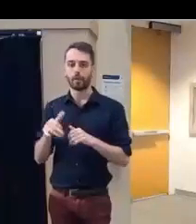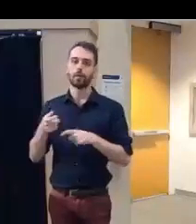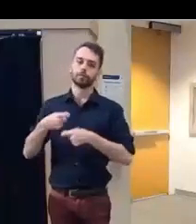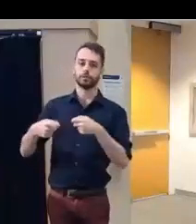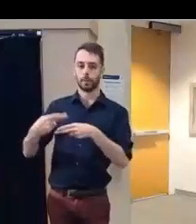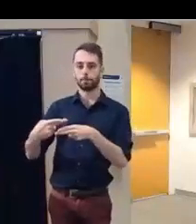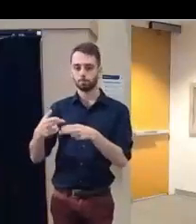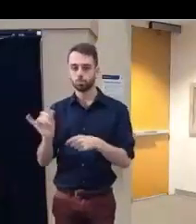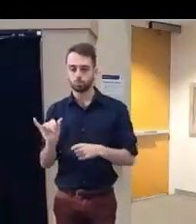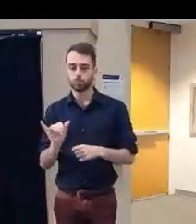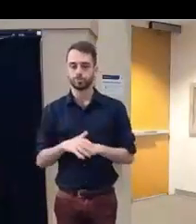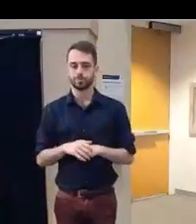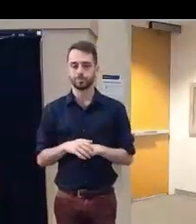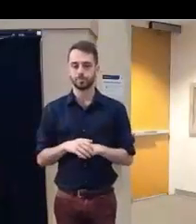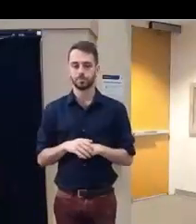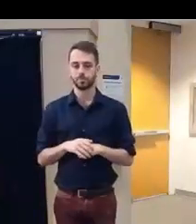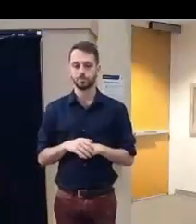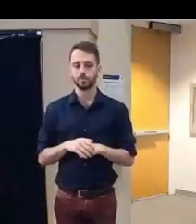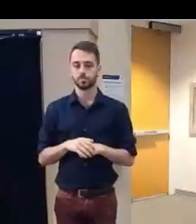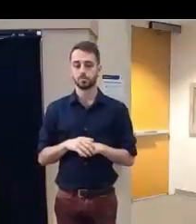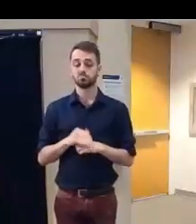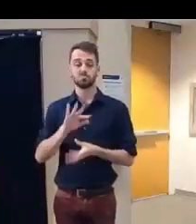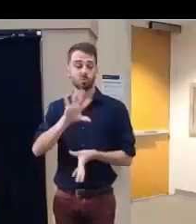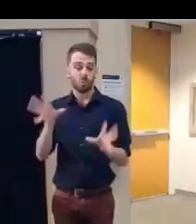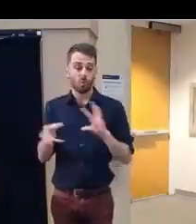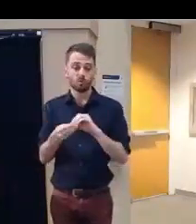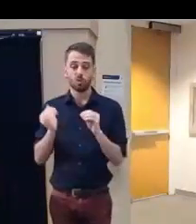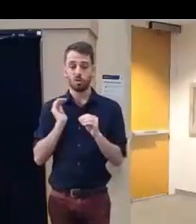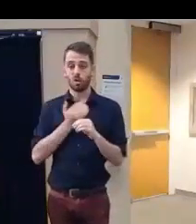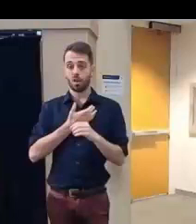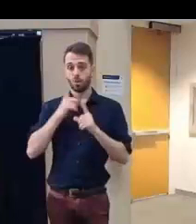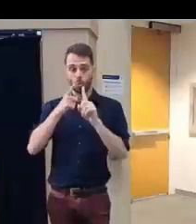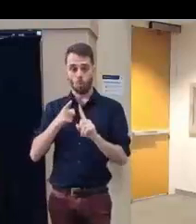um and so again the overall goals are very similar to um what I spoke about earlier